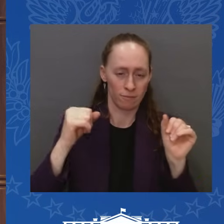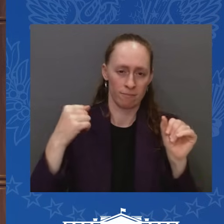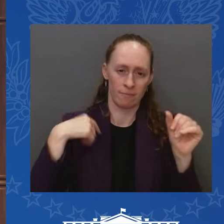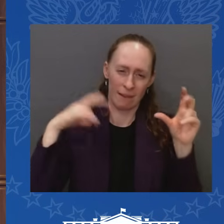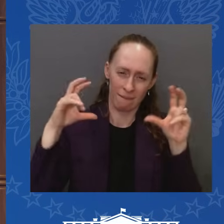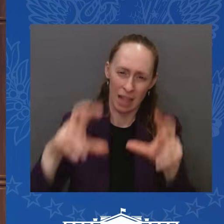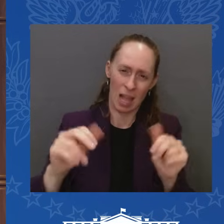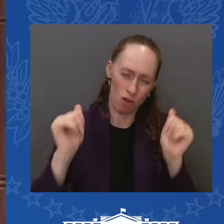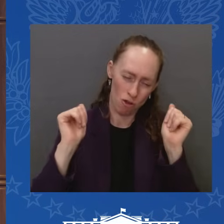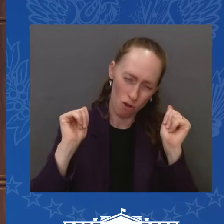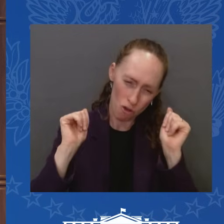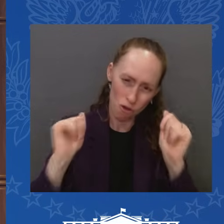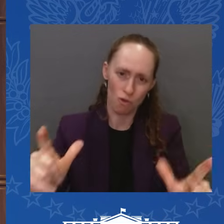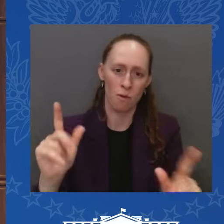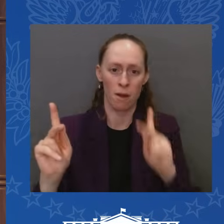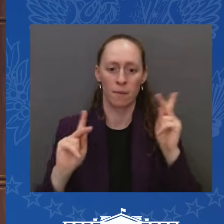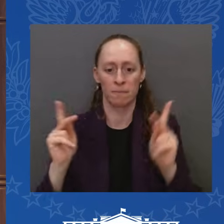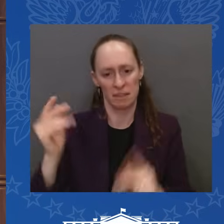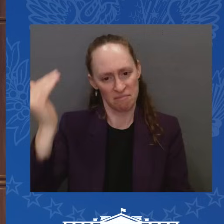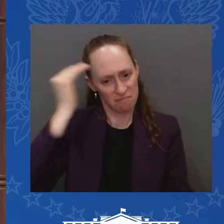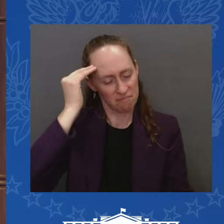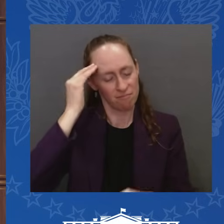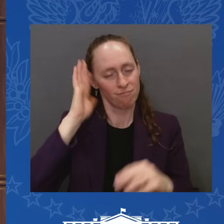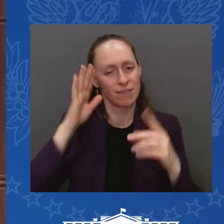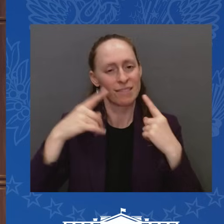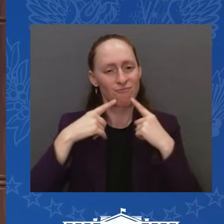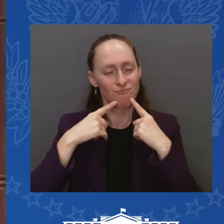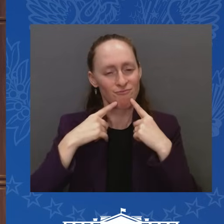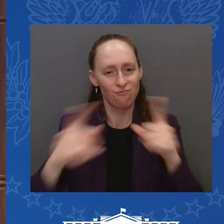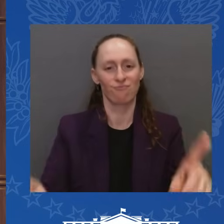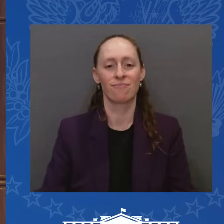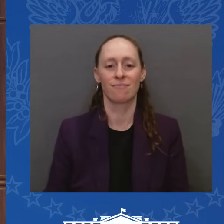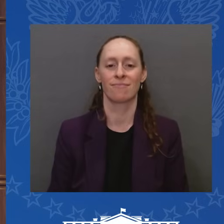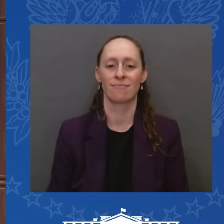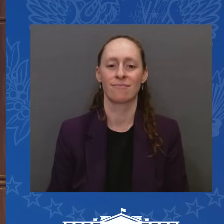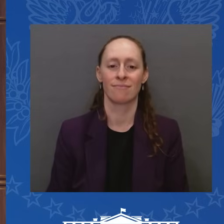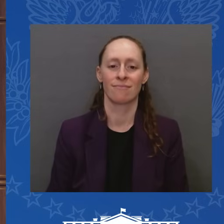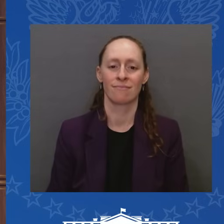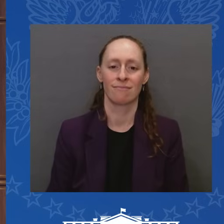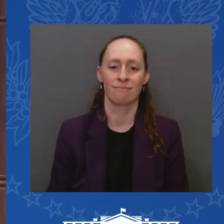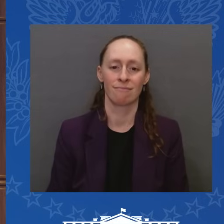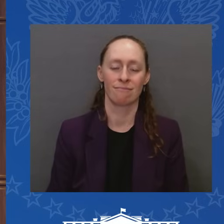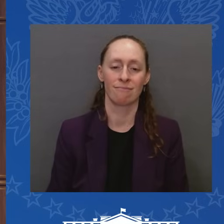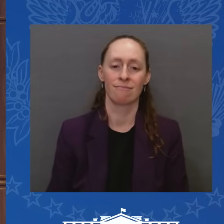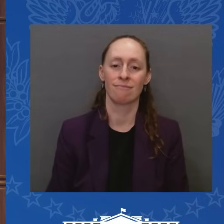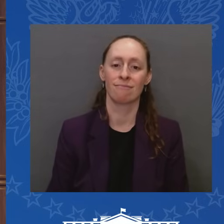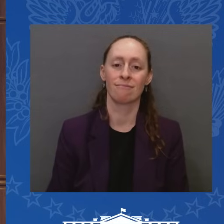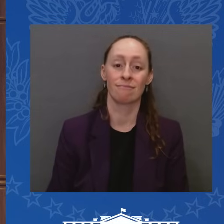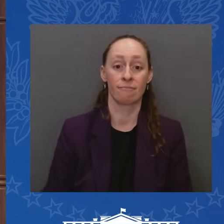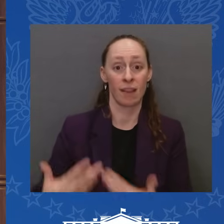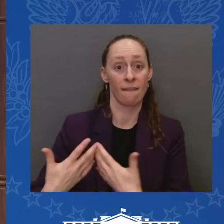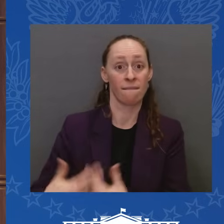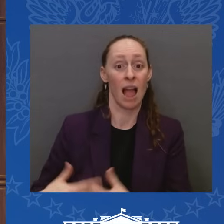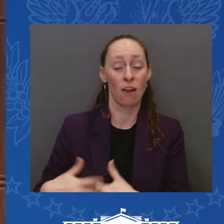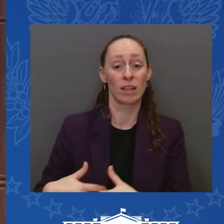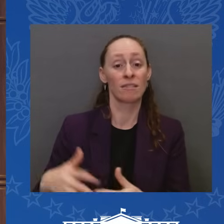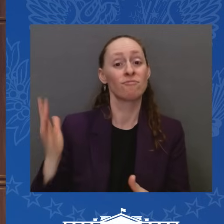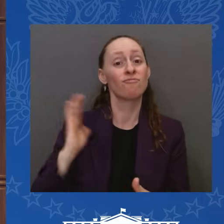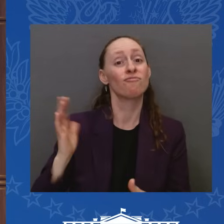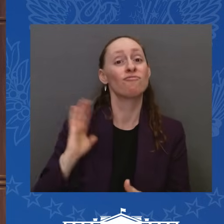for decades, factories have been shut down, hollowed out when jobs moved overseas to find cheaper employment. Over the past few decades,